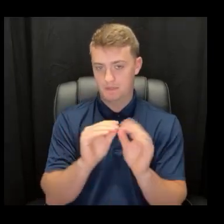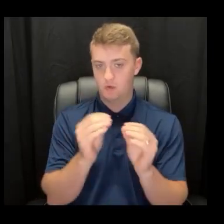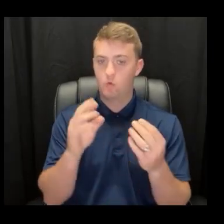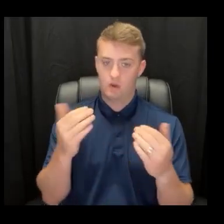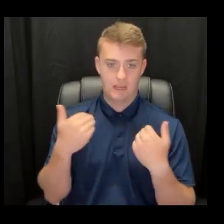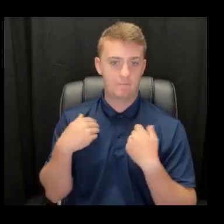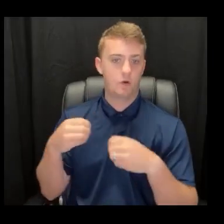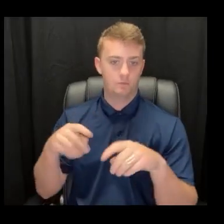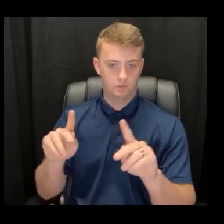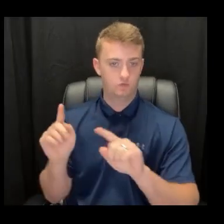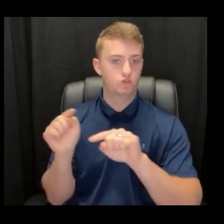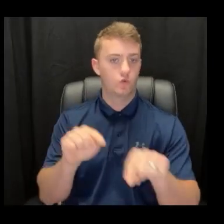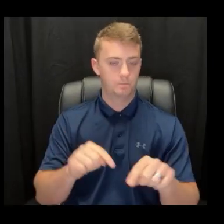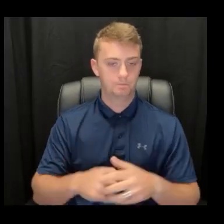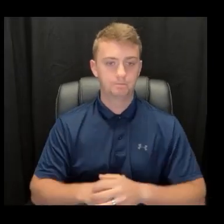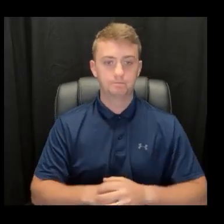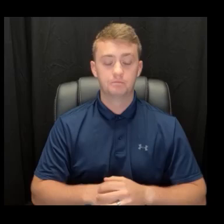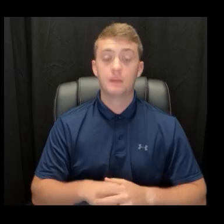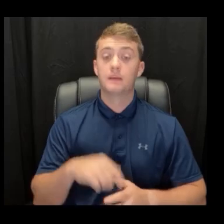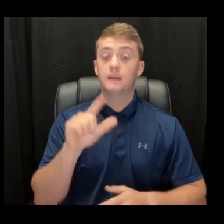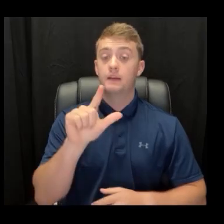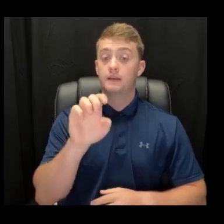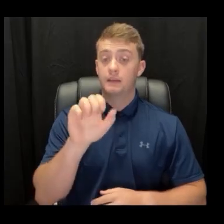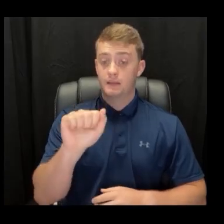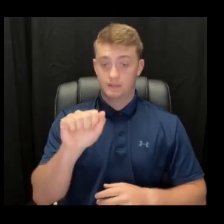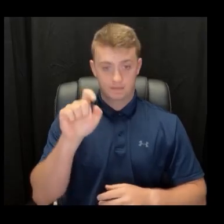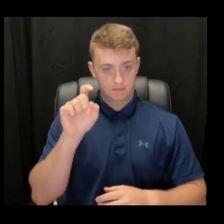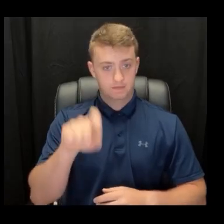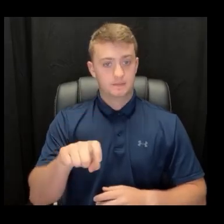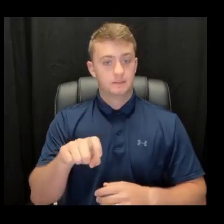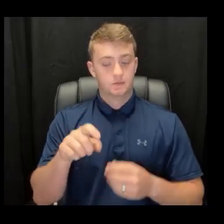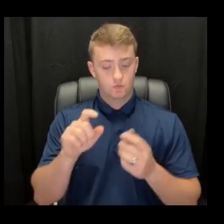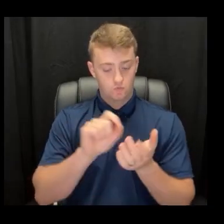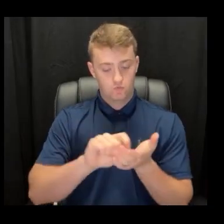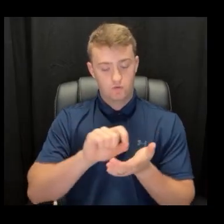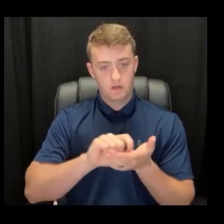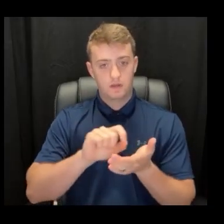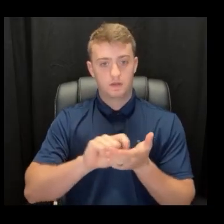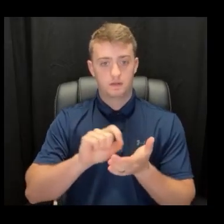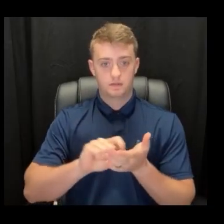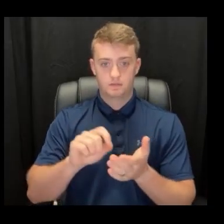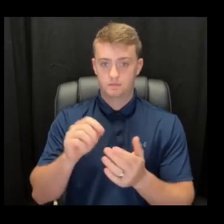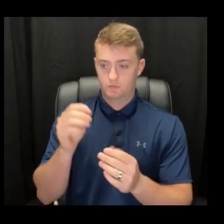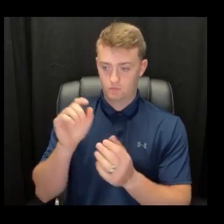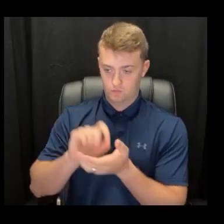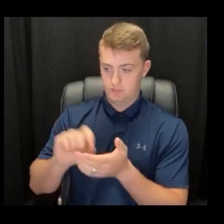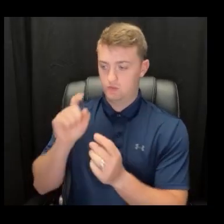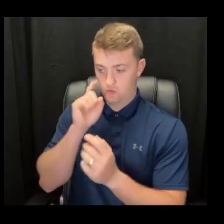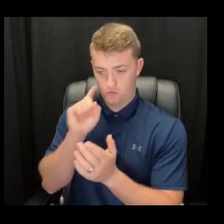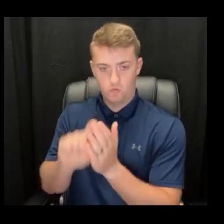participate. The LEA shall provide written notice to the parents of a child with a disability